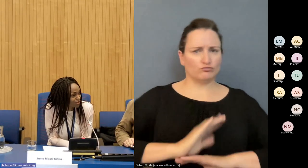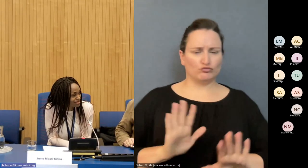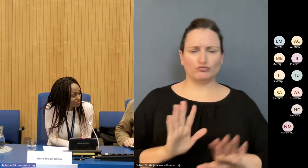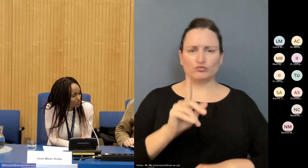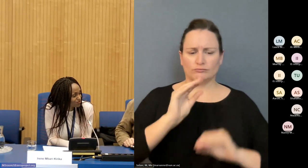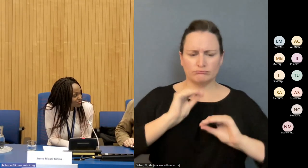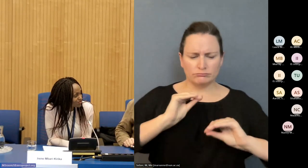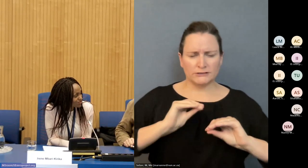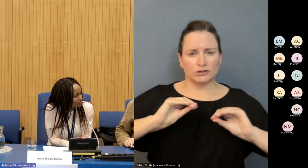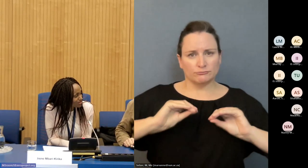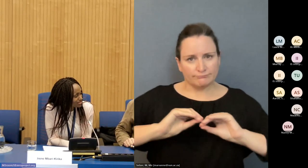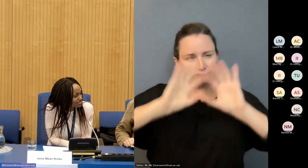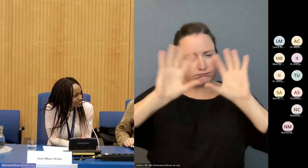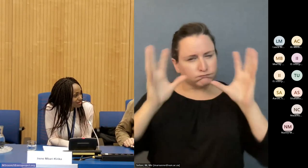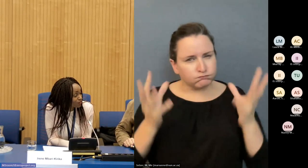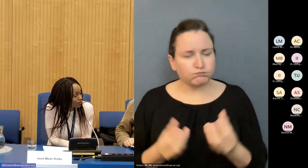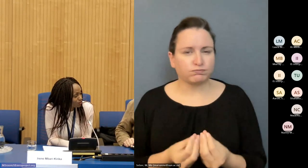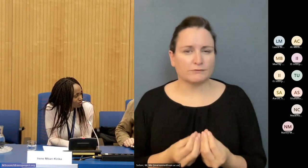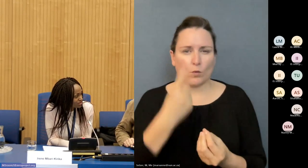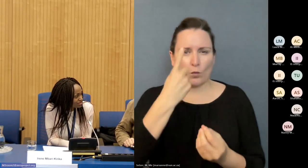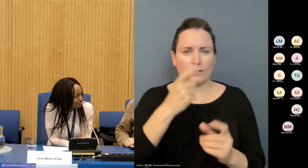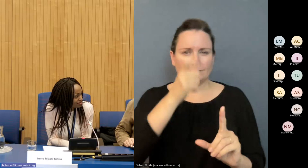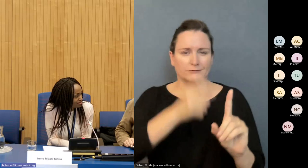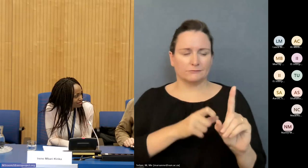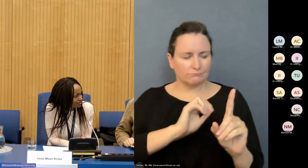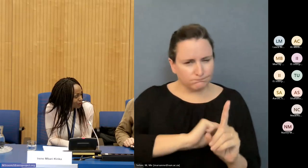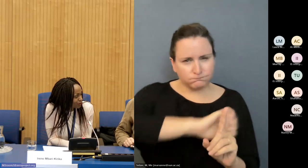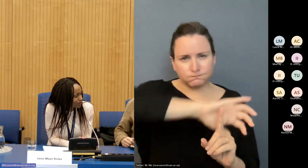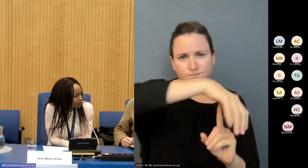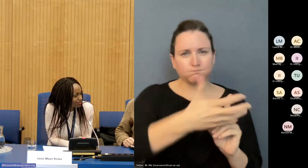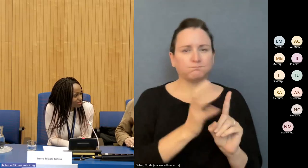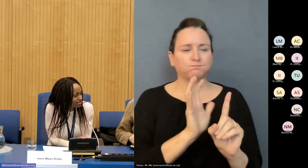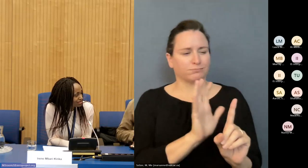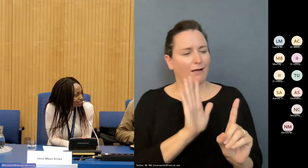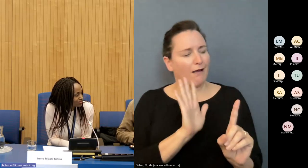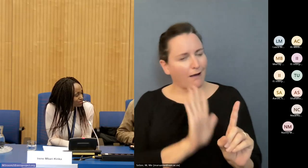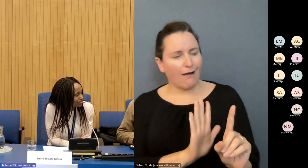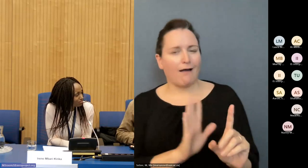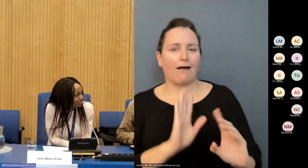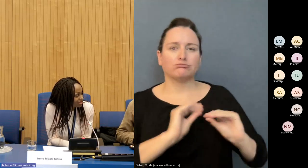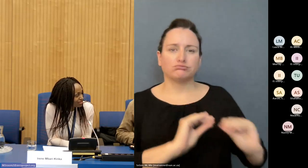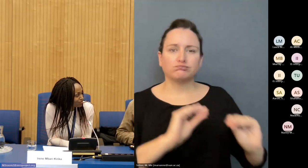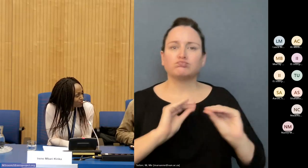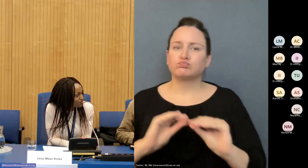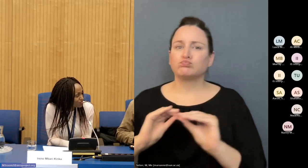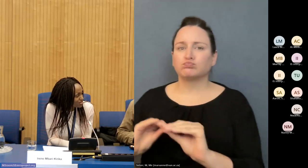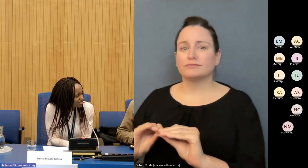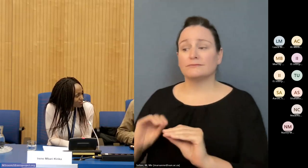forget and we struggle with this, is how the local community is really the pillar of everything that